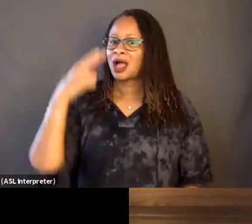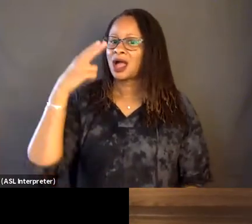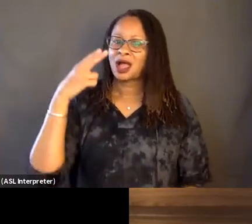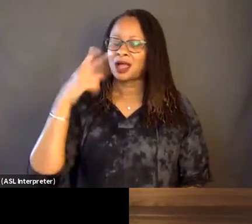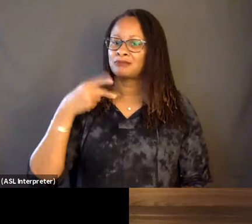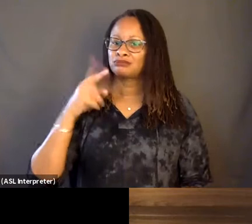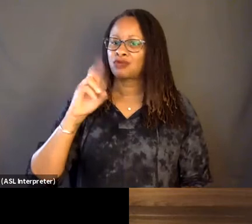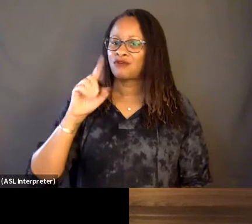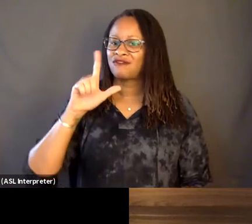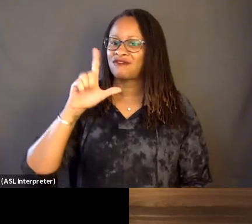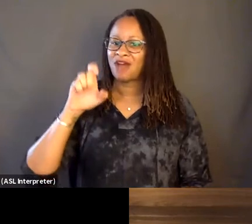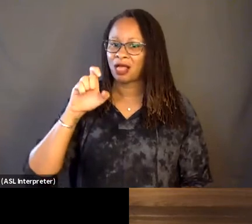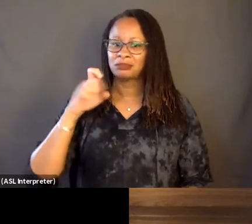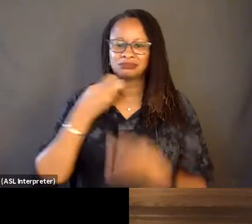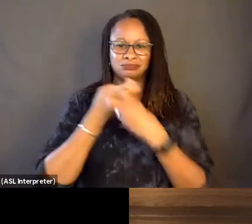I guess we might say.